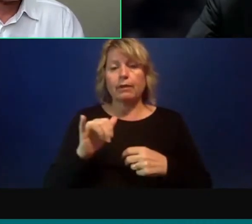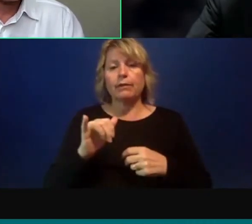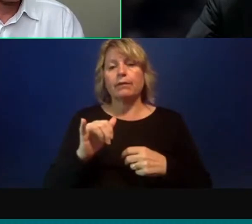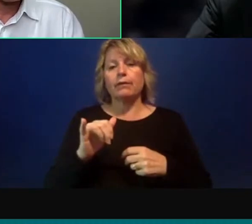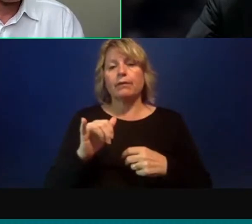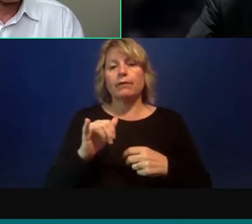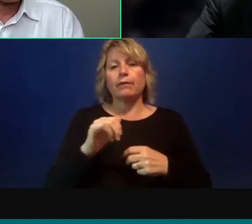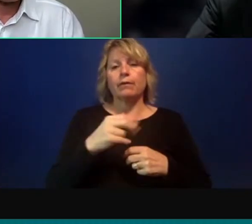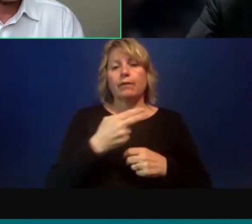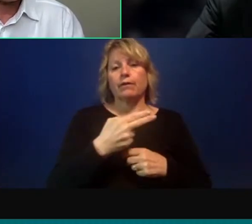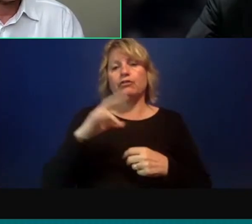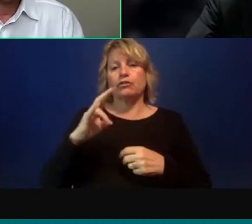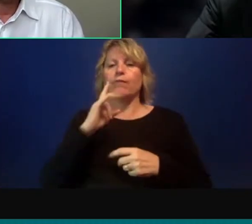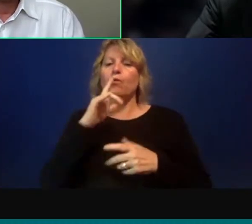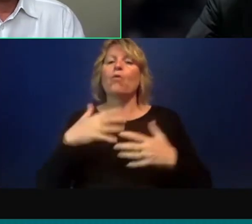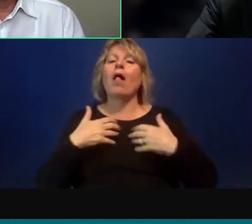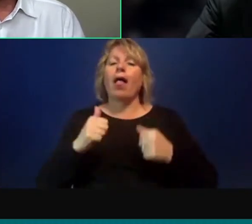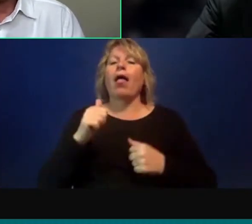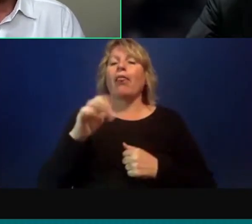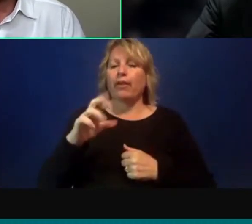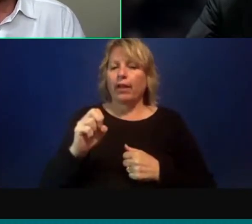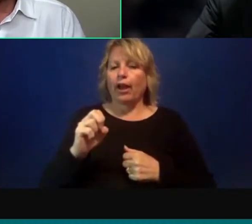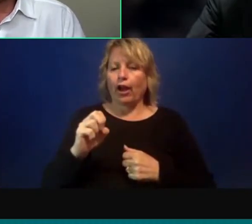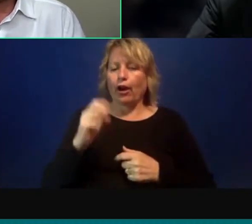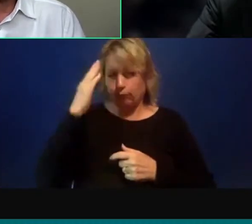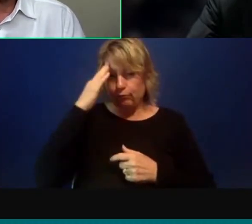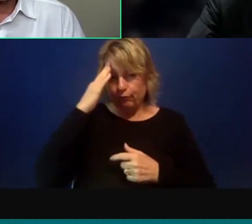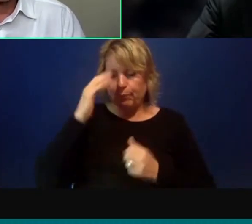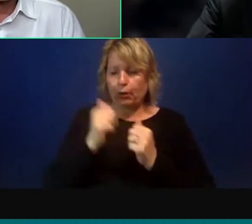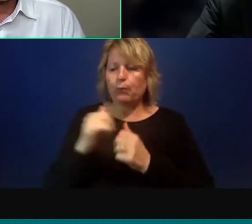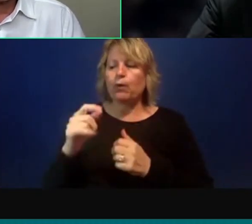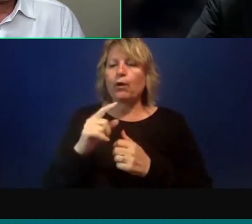for those of you who are in healthcare. And it turns out that when you deploy,